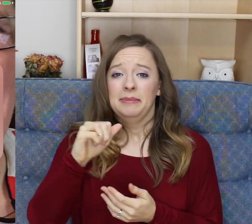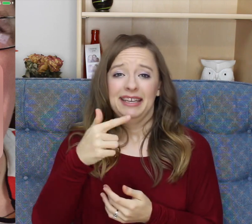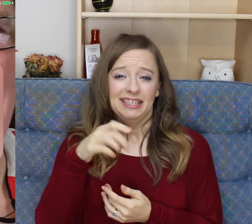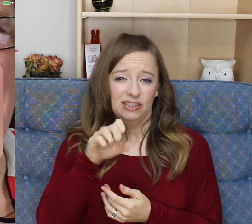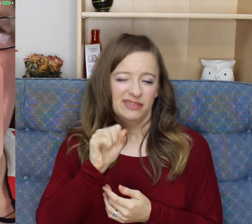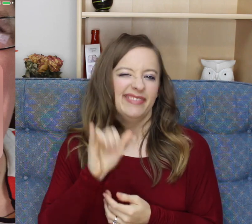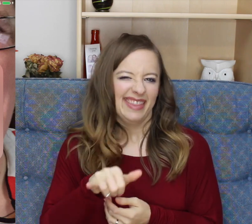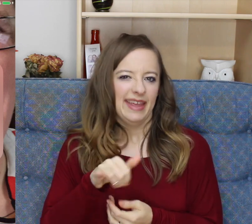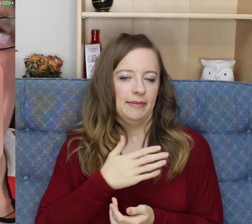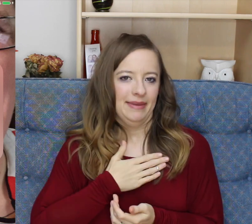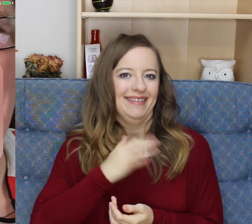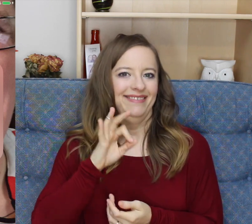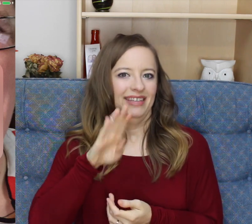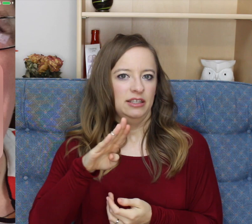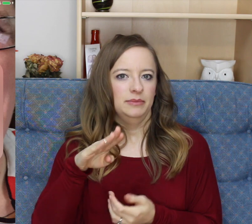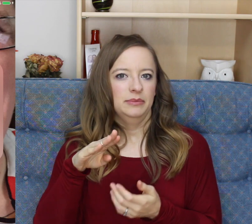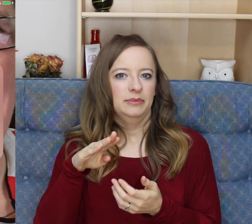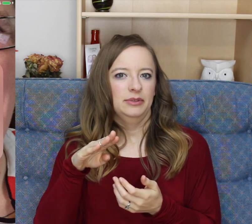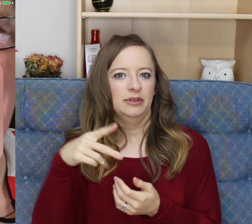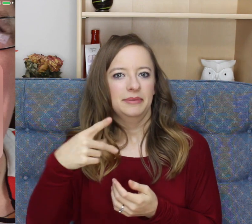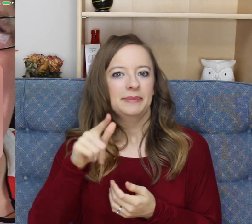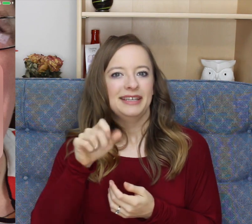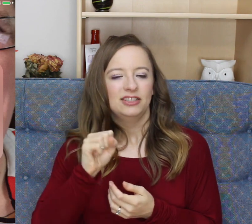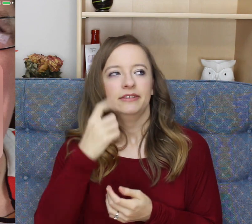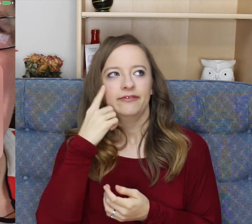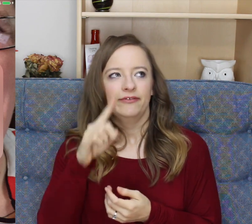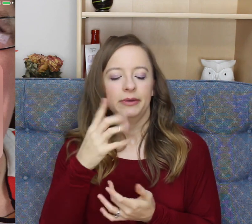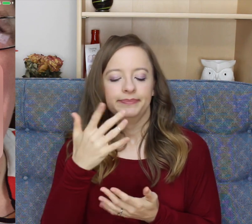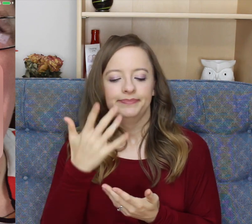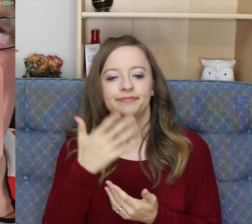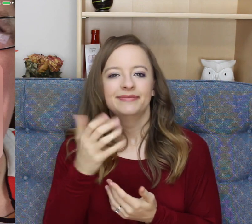Facebook Pages... like Facebook